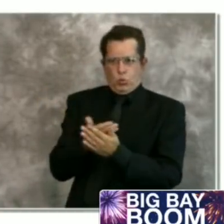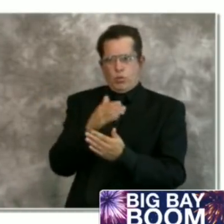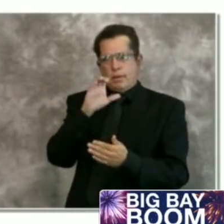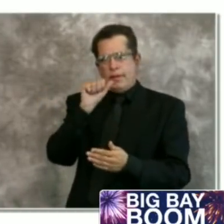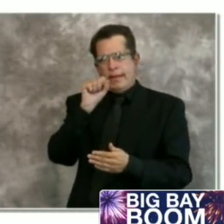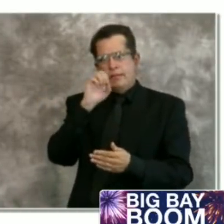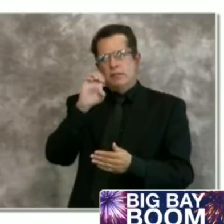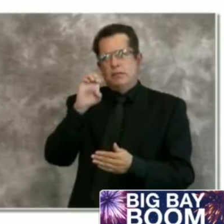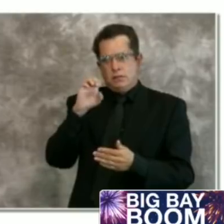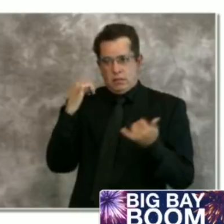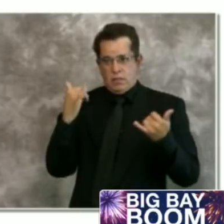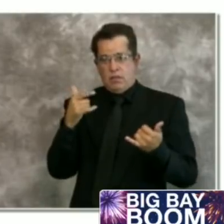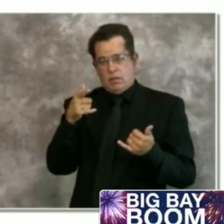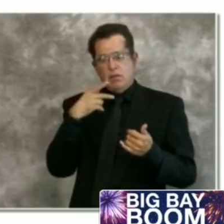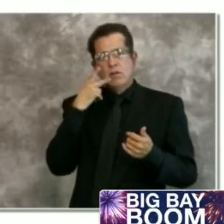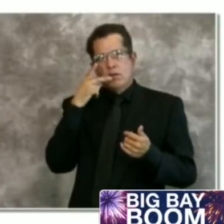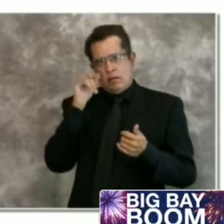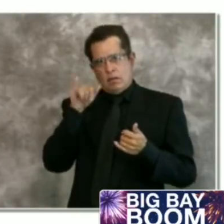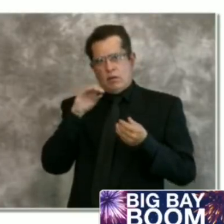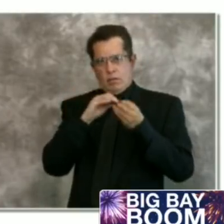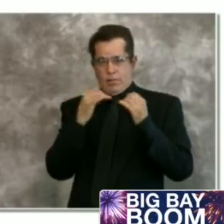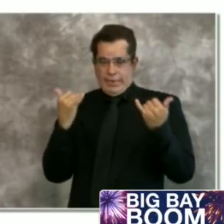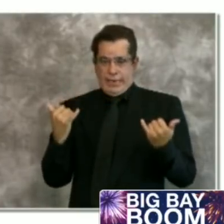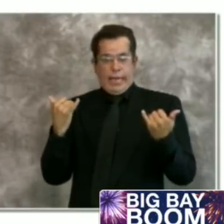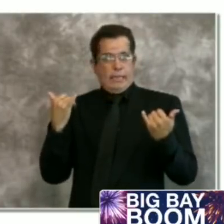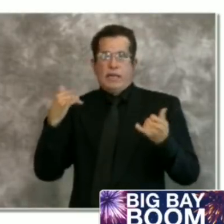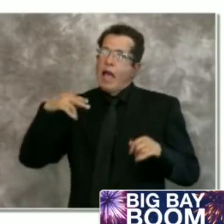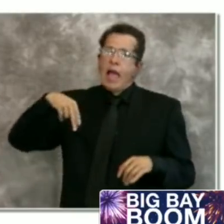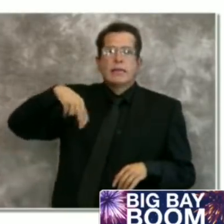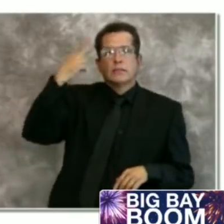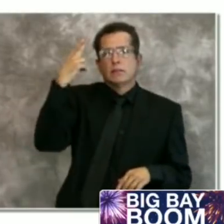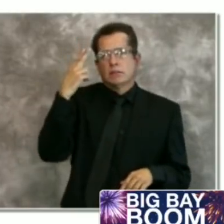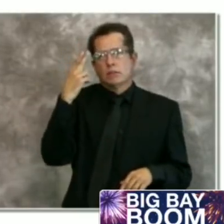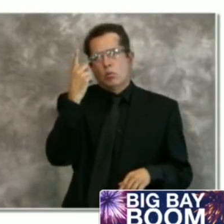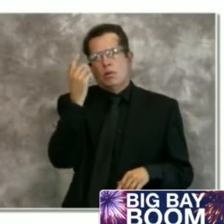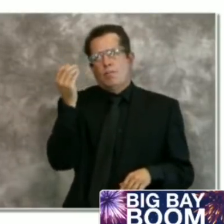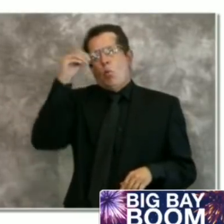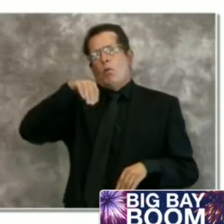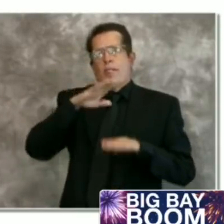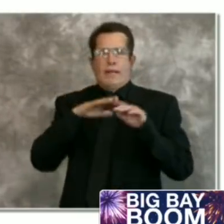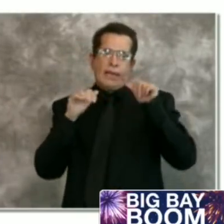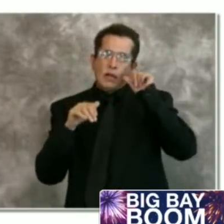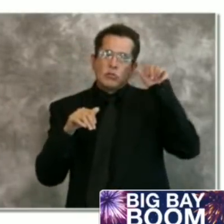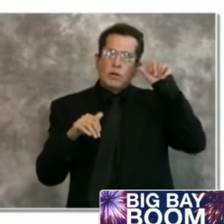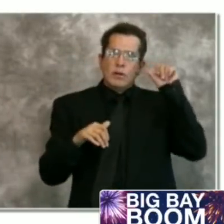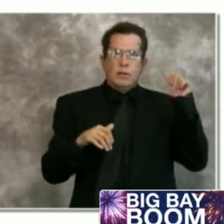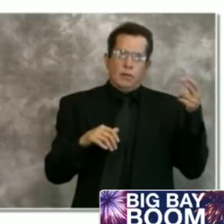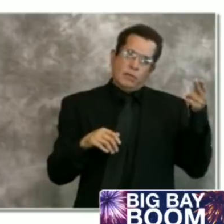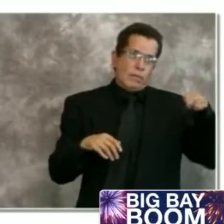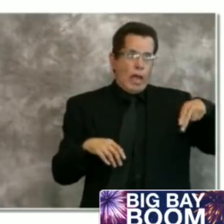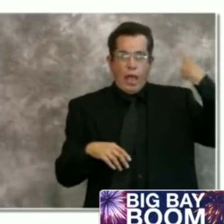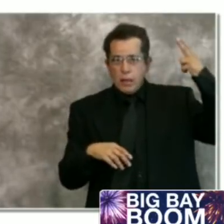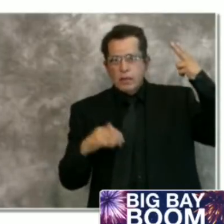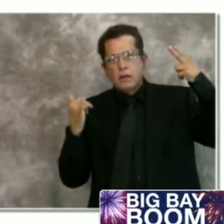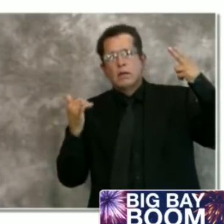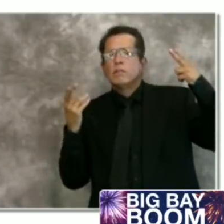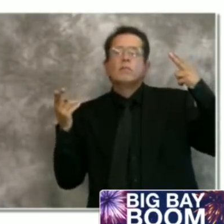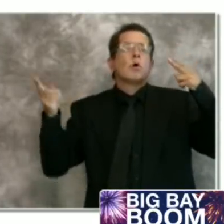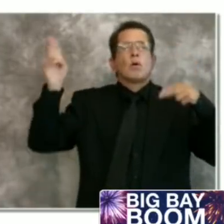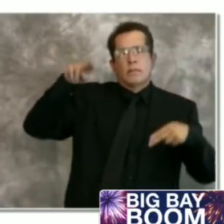THE LAST 14 DAYS. NEXT SLIDE. IN THE SLIDE RELATED TO NEW CASES AS BEFORE THE NUMBER